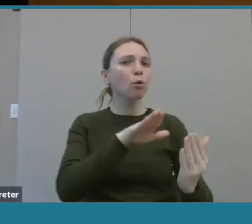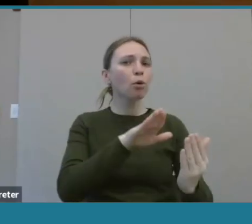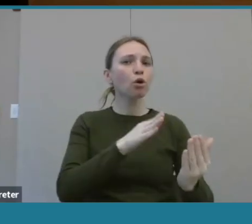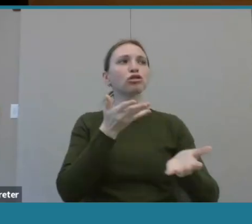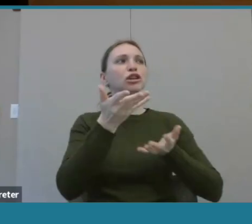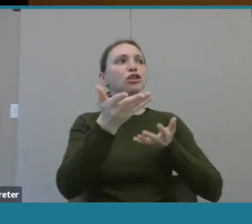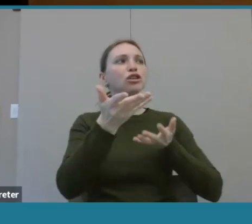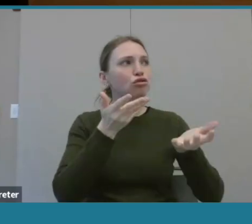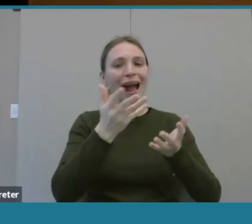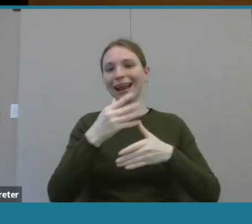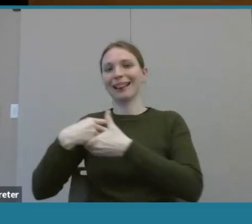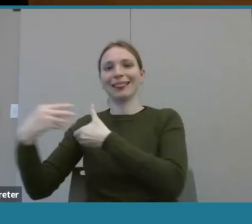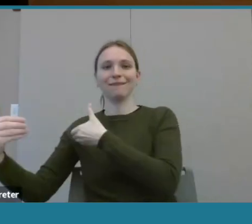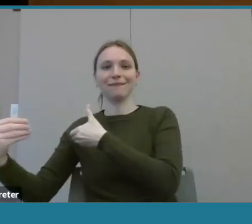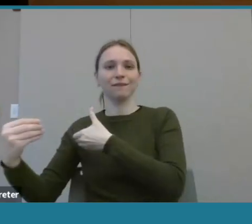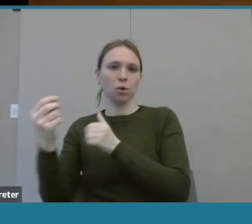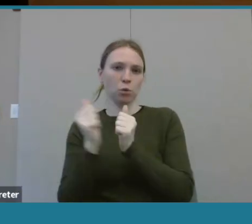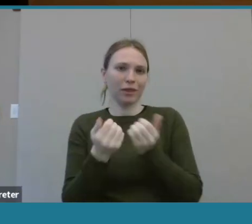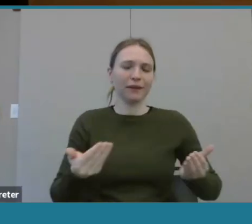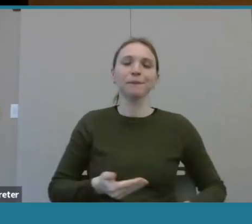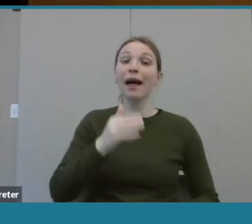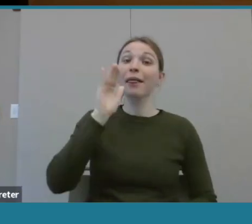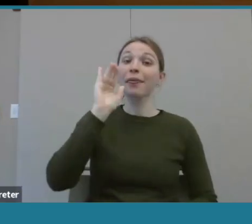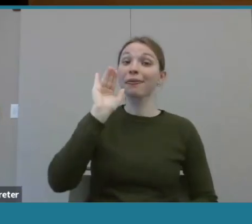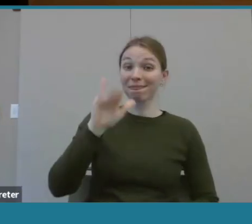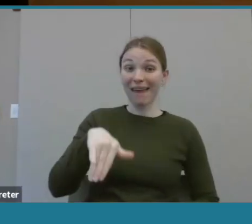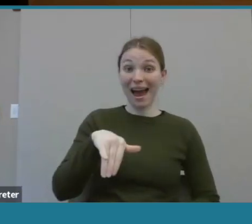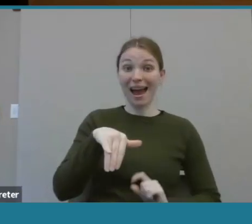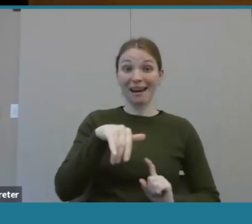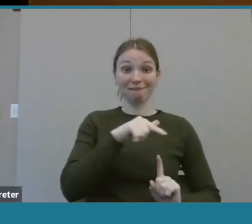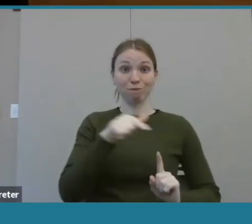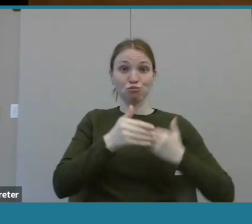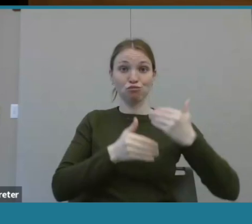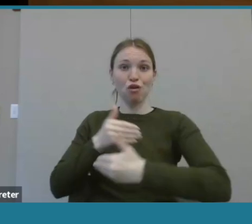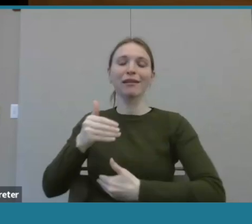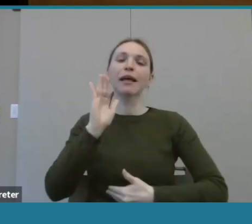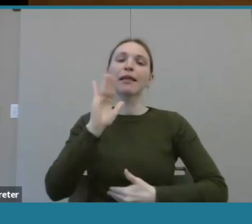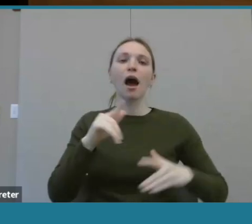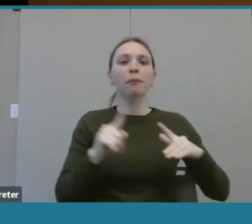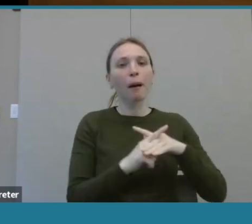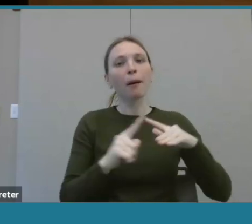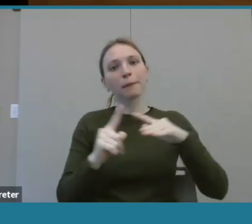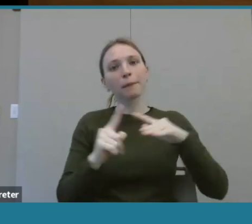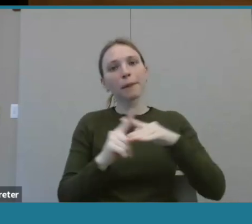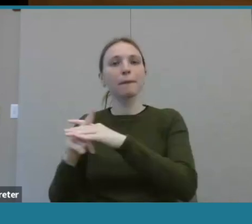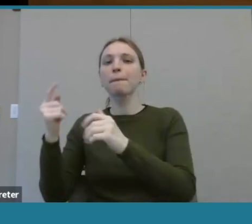And that is something that I think becomes a theme Throughout the interpretive information, we heard from people, the plan, the process, thinking about